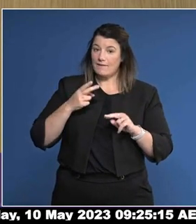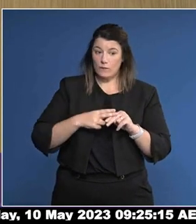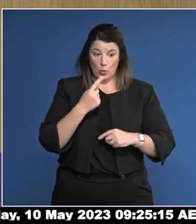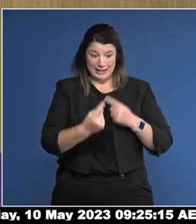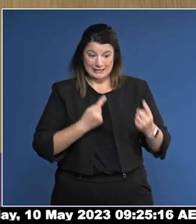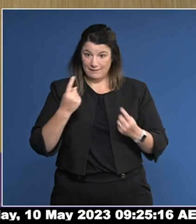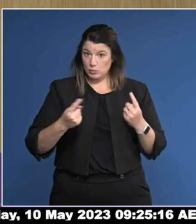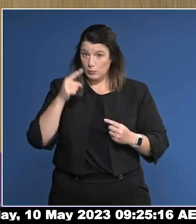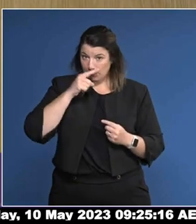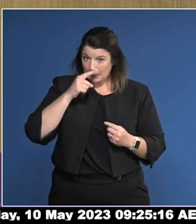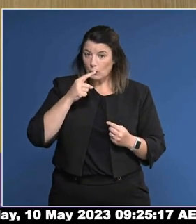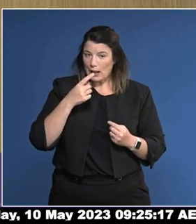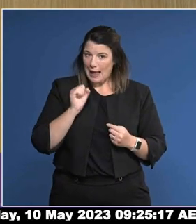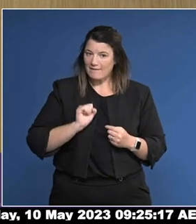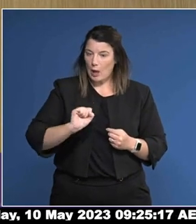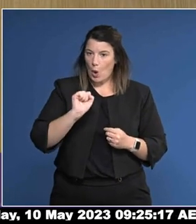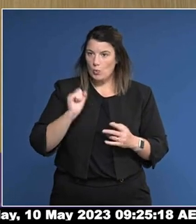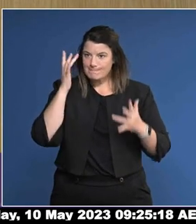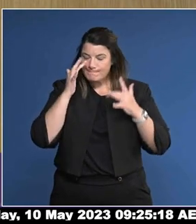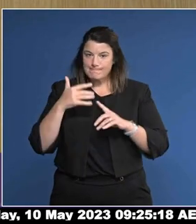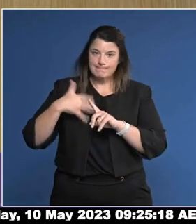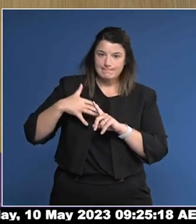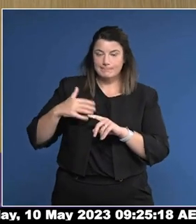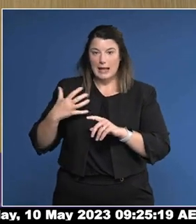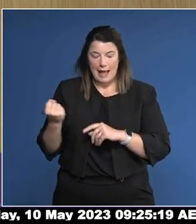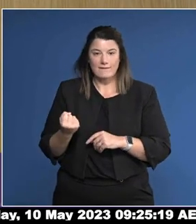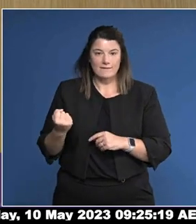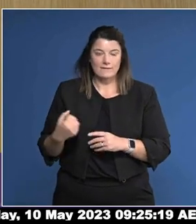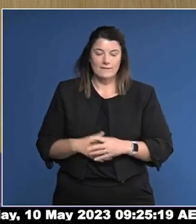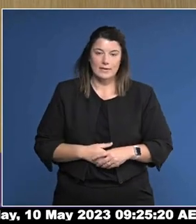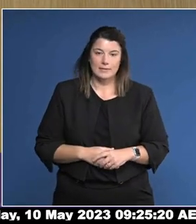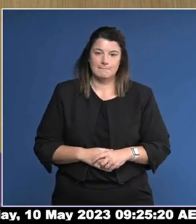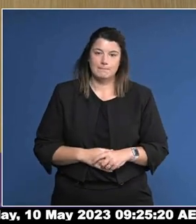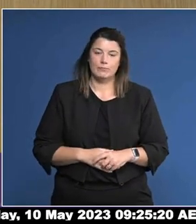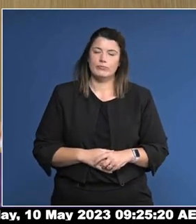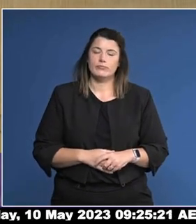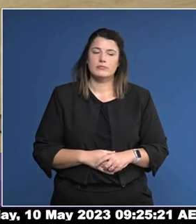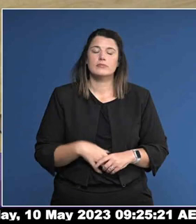Could I ask you to have a look at your paragraph 17. Yes. MS EASTMAN: And just quickly read that to yourself.